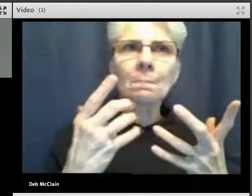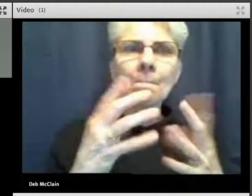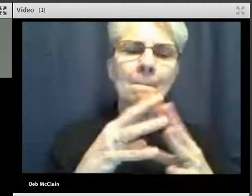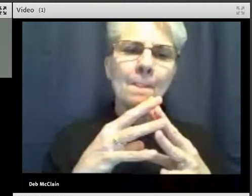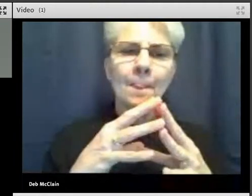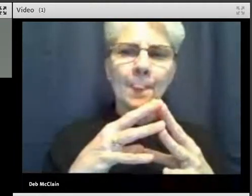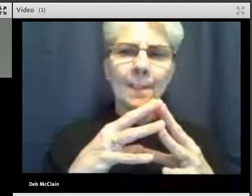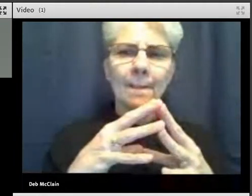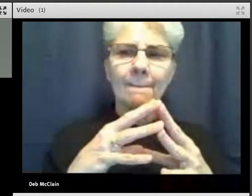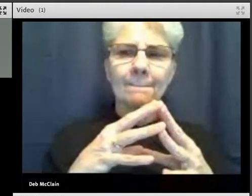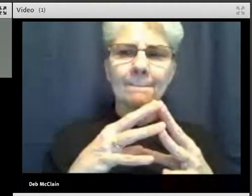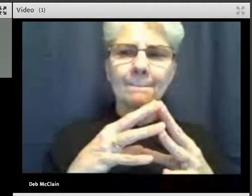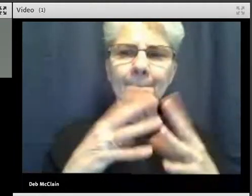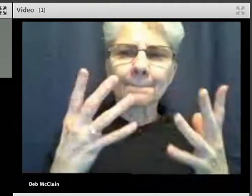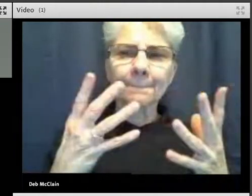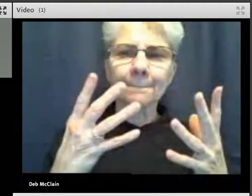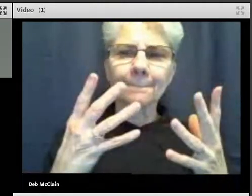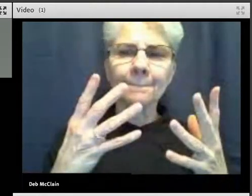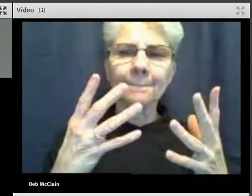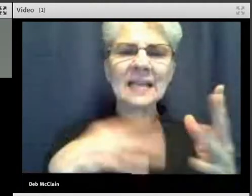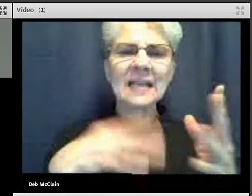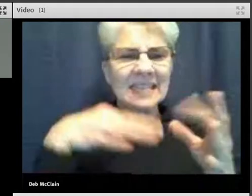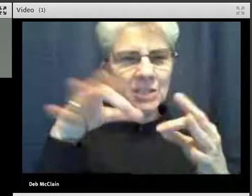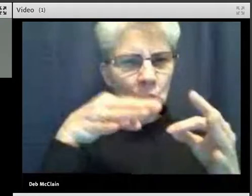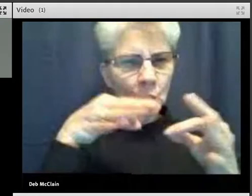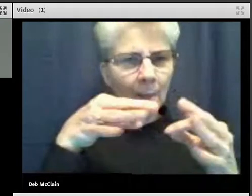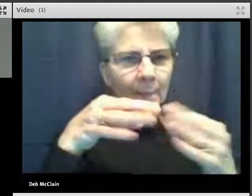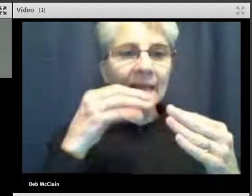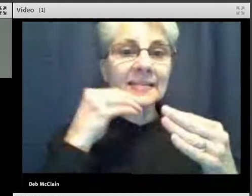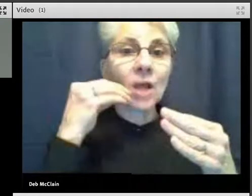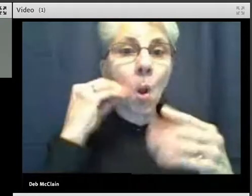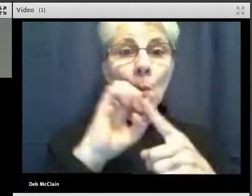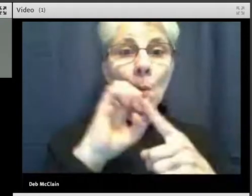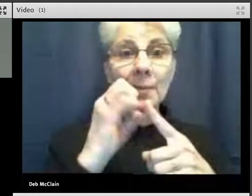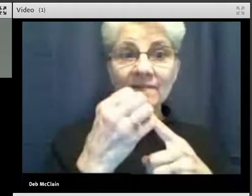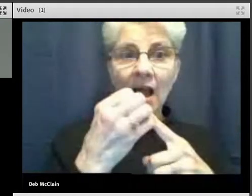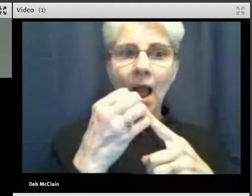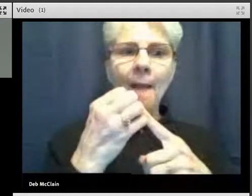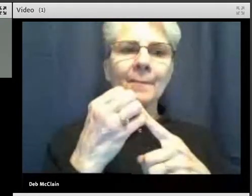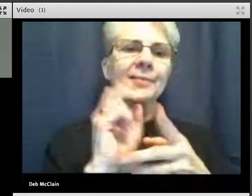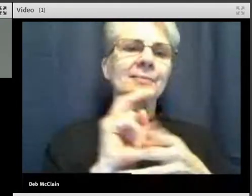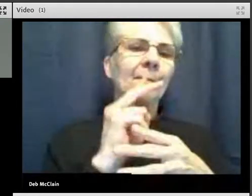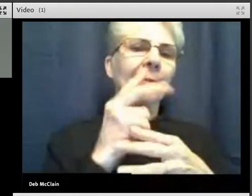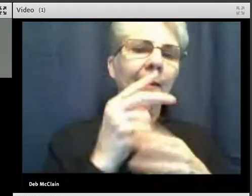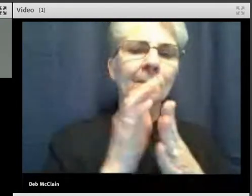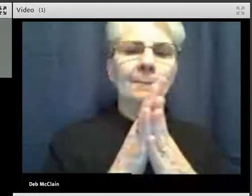Really...describing that it's a home environment,